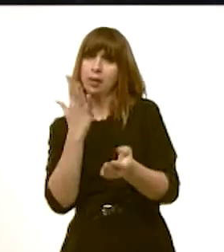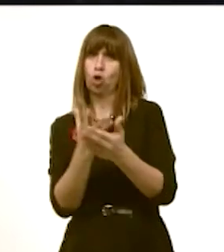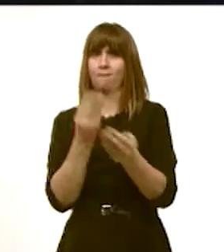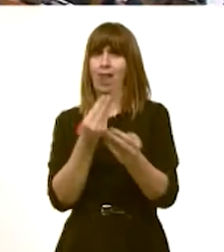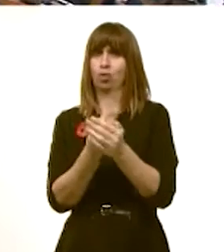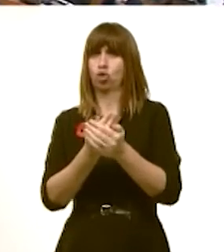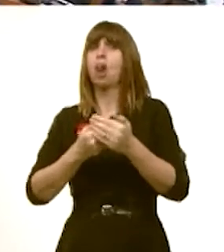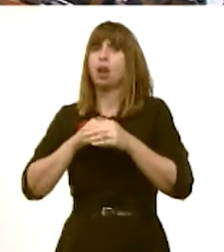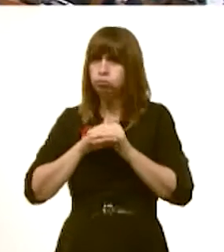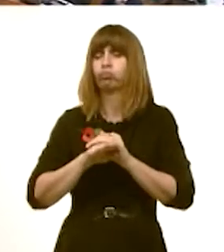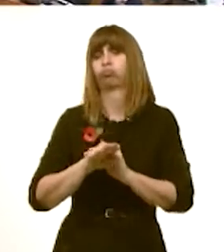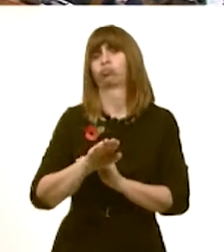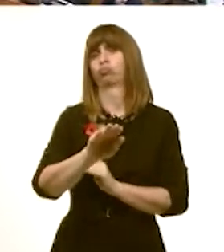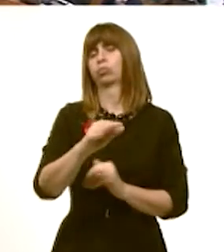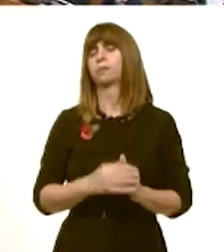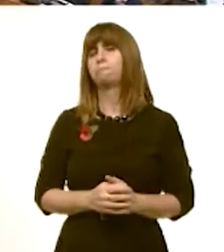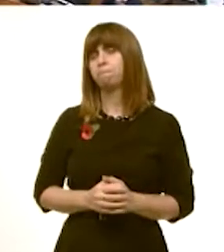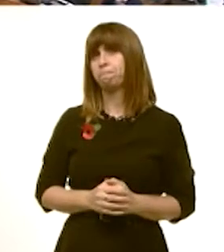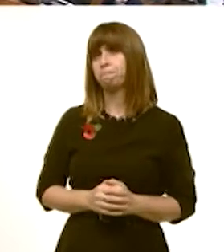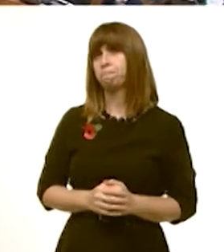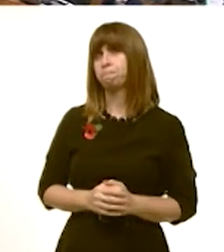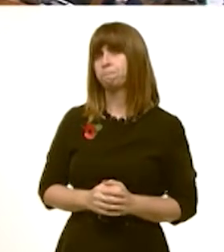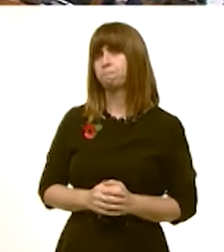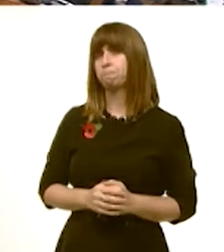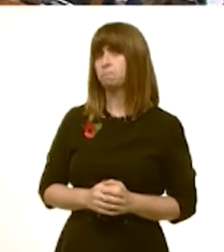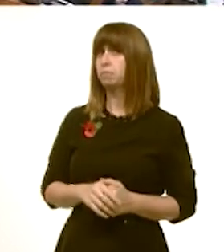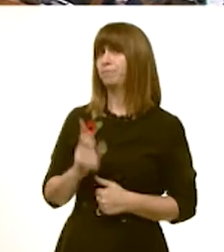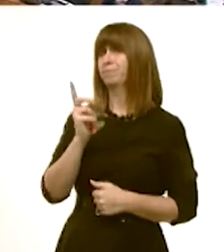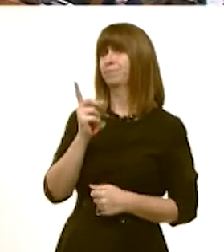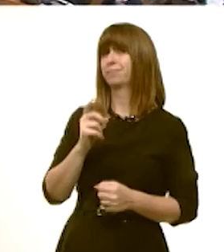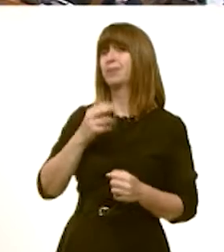Darren Millar: First Minister, the situation is of concern to residents in north Wales,